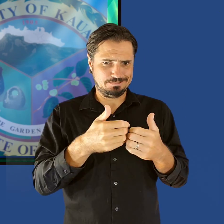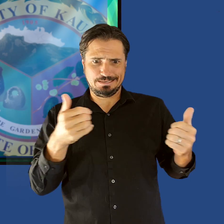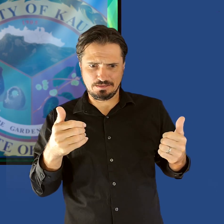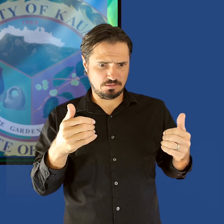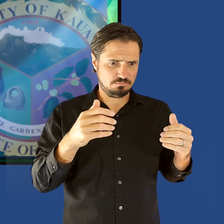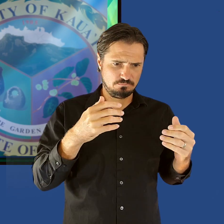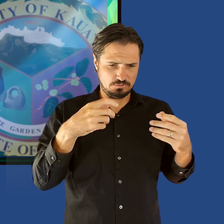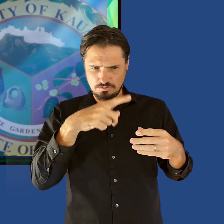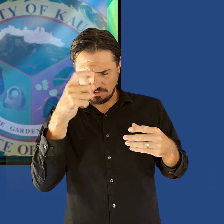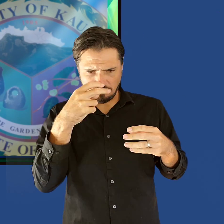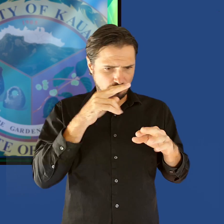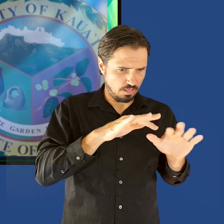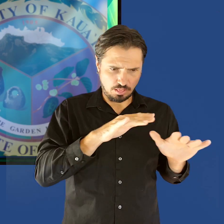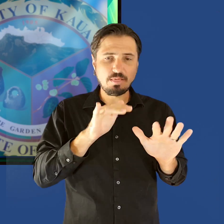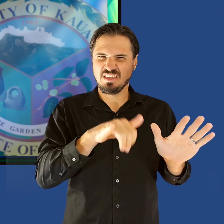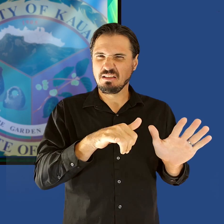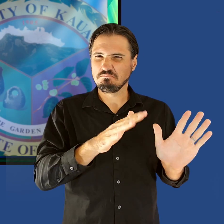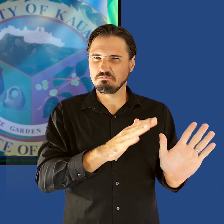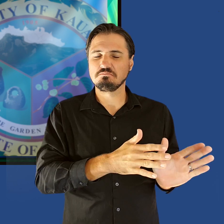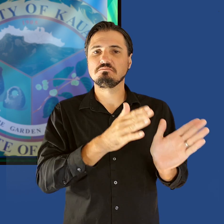physical-distanced summer fun and related programs.